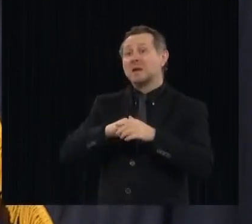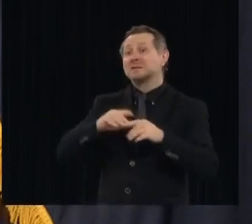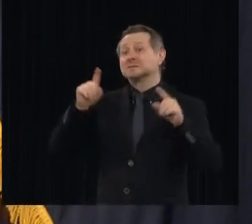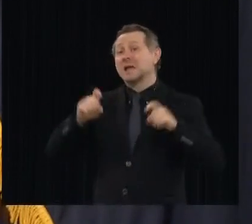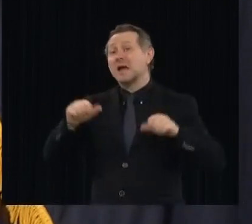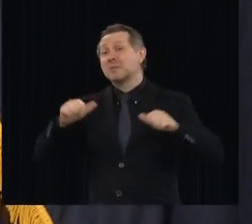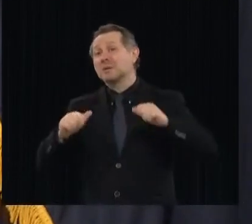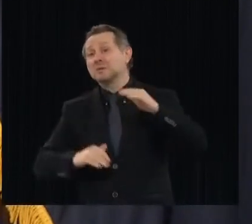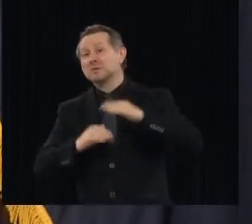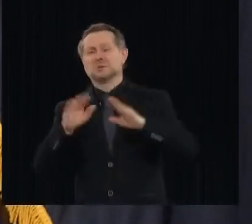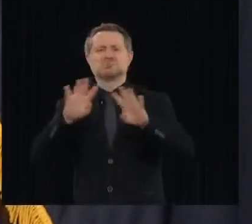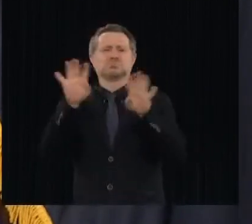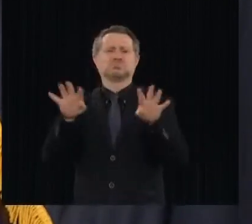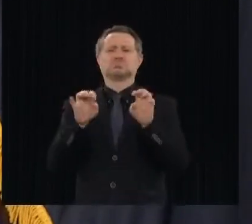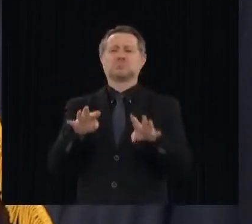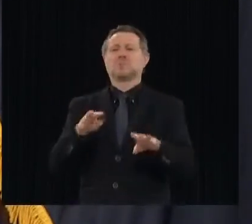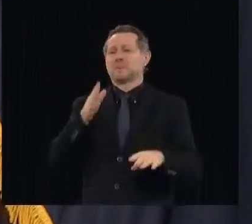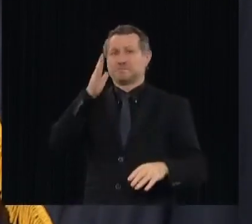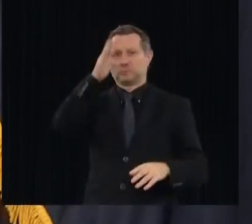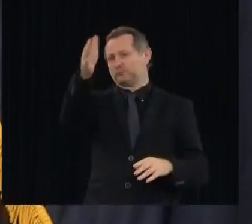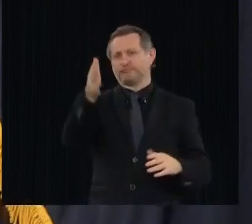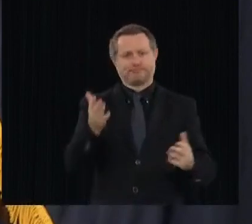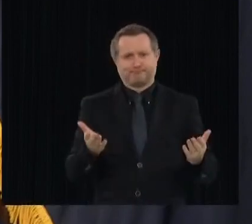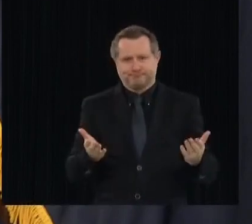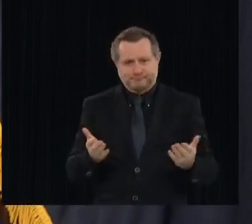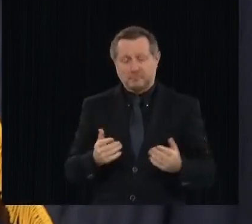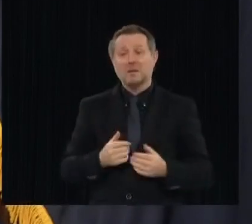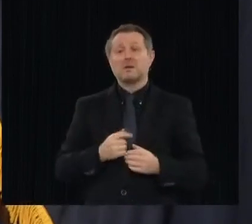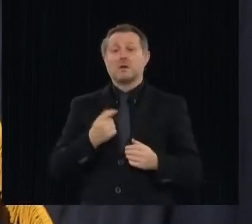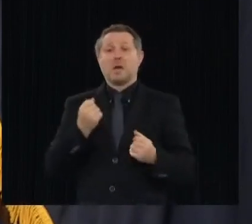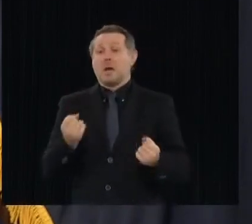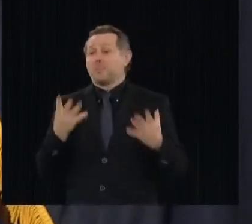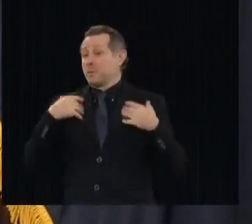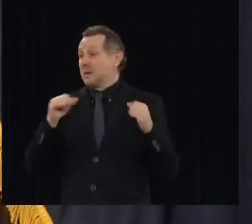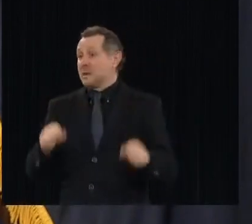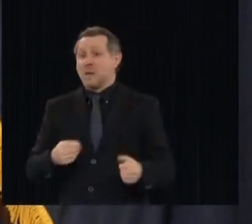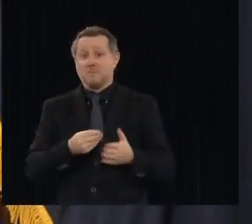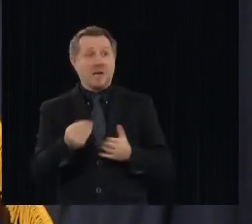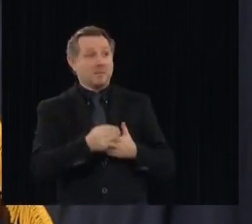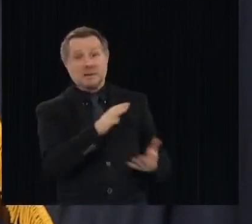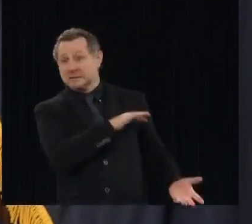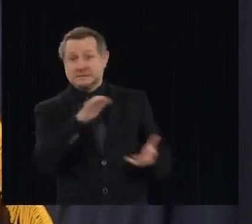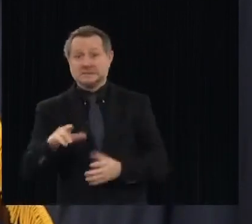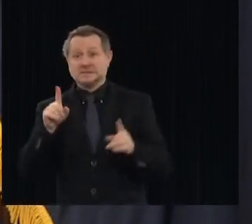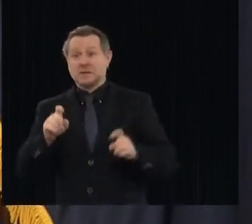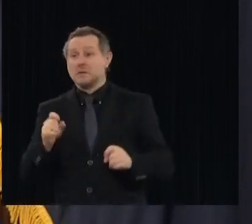CAN POSSIBLY TEST AND WHAT IS THE MAXIMUM TESTING CAPACITY?